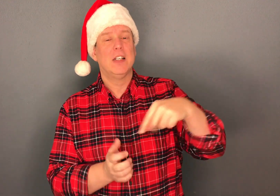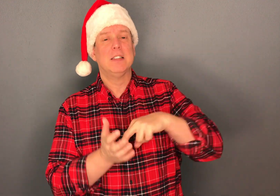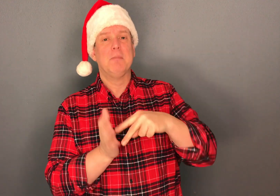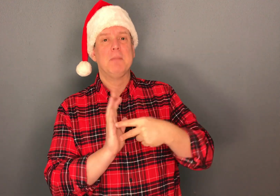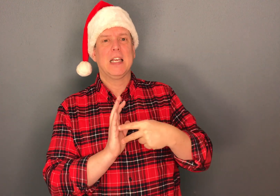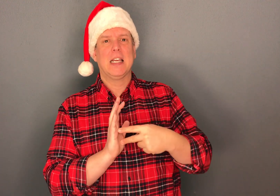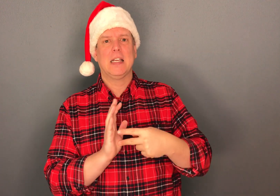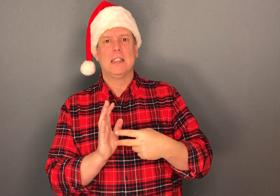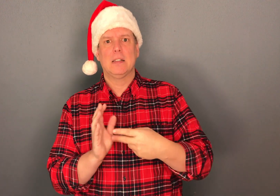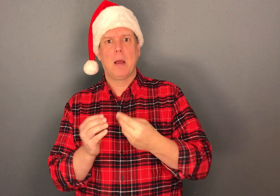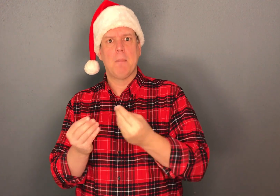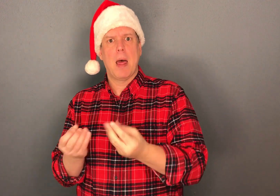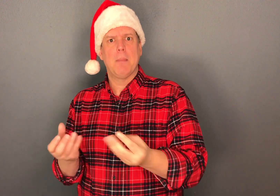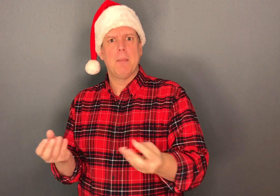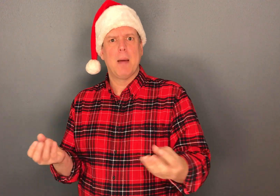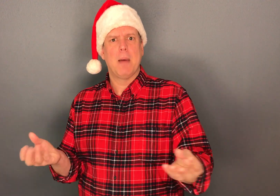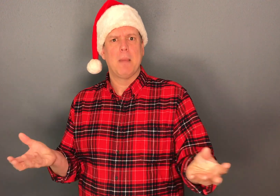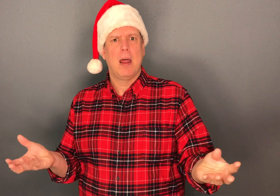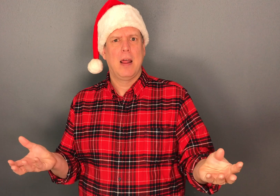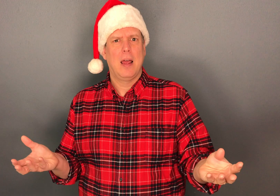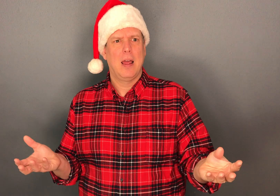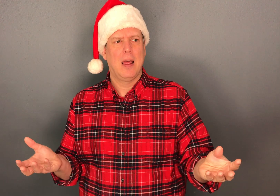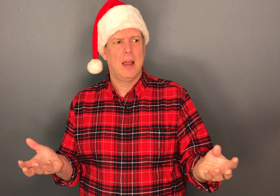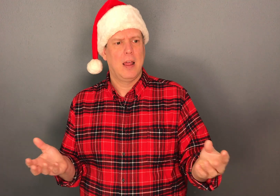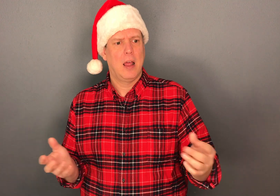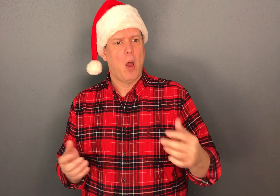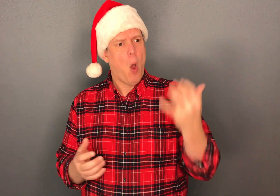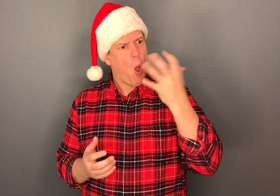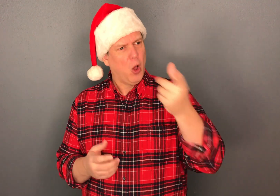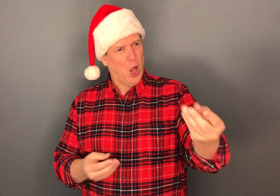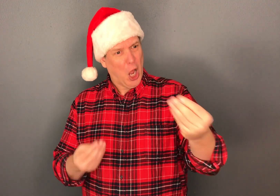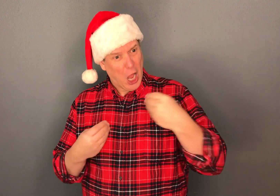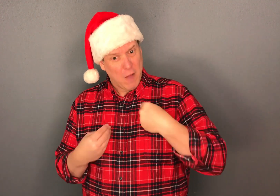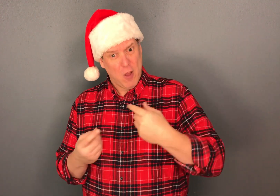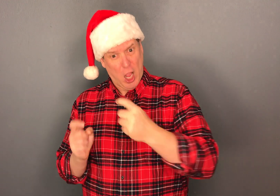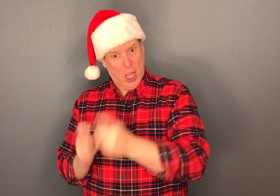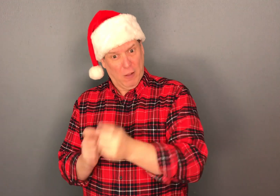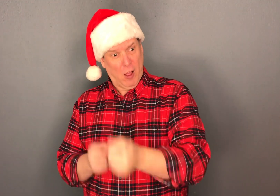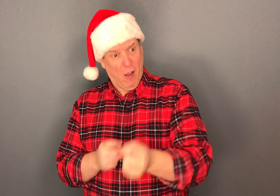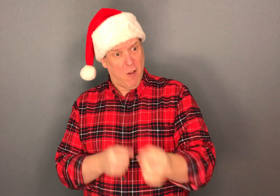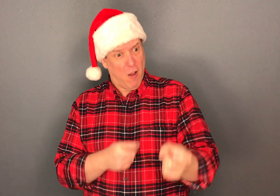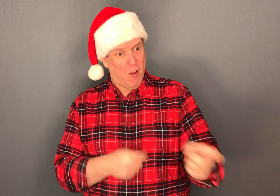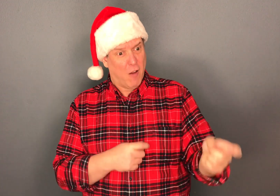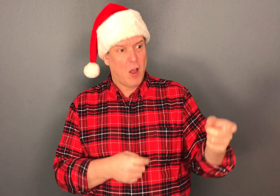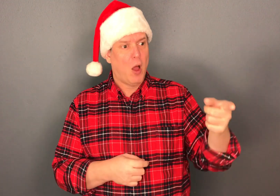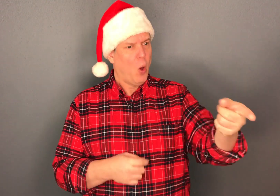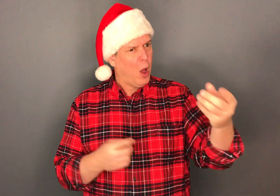way it really looks more like "I appreciate you giving a lot of gifts."